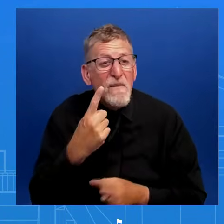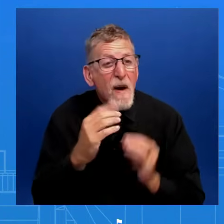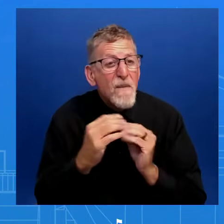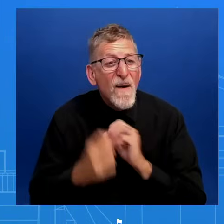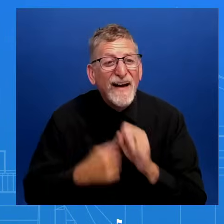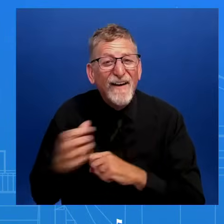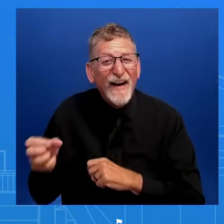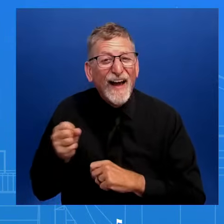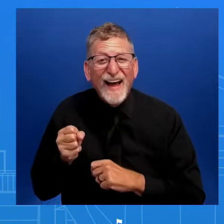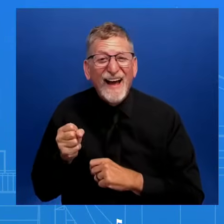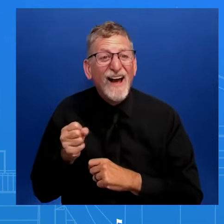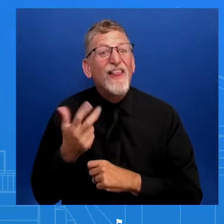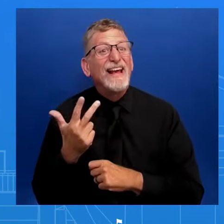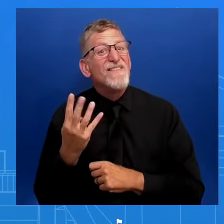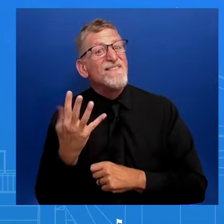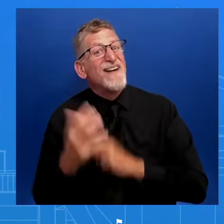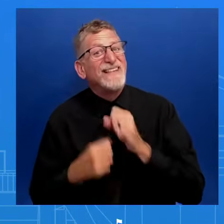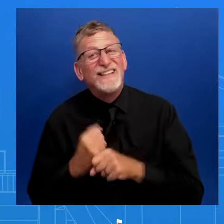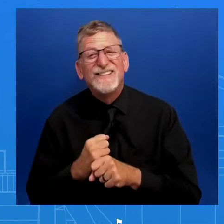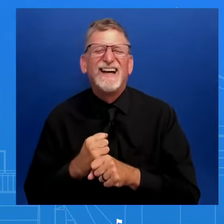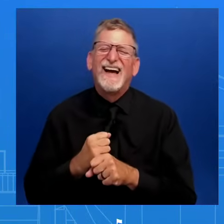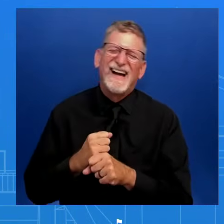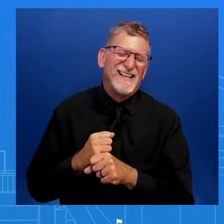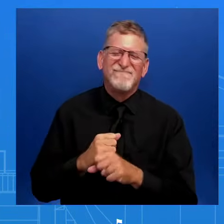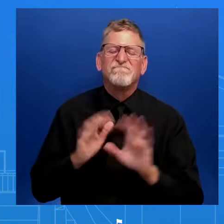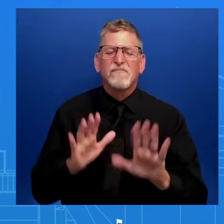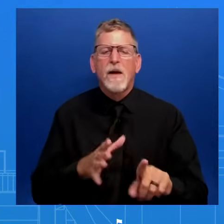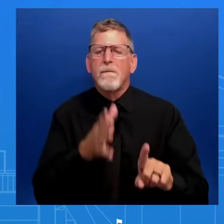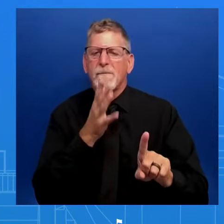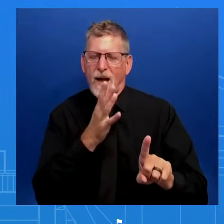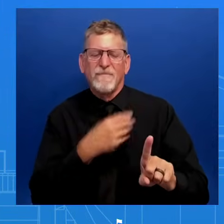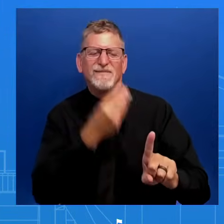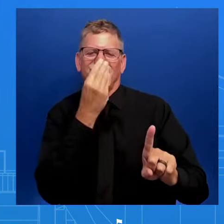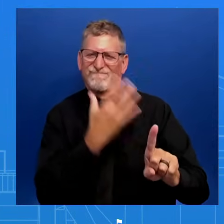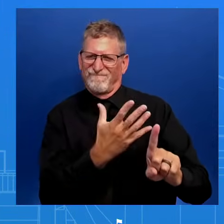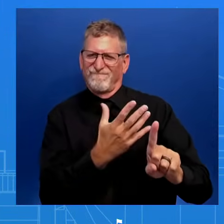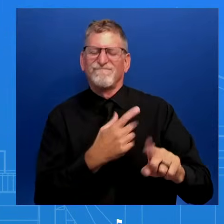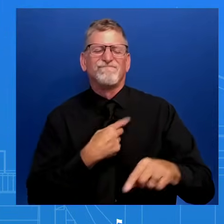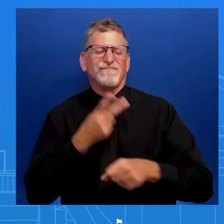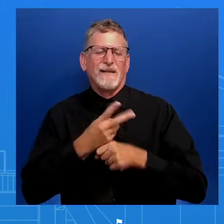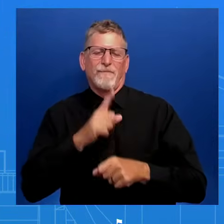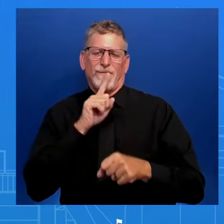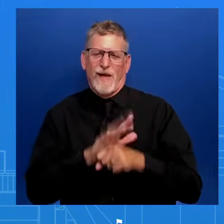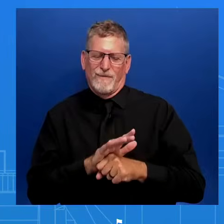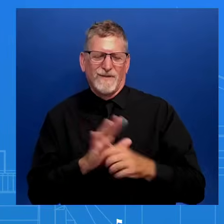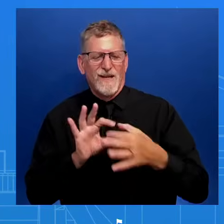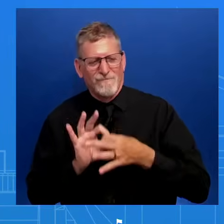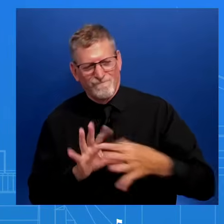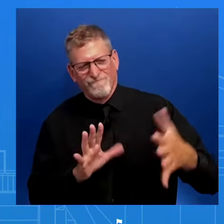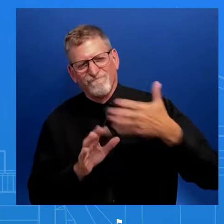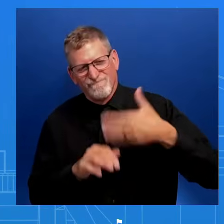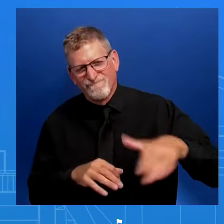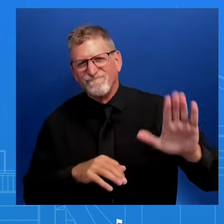on conversations outside of -- of the gov- -- the government. And I'm certainly not going to get